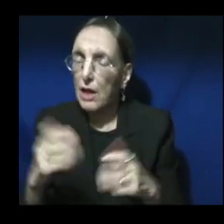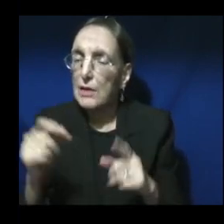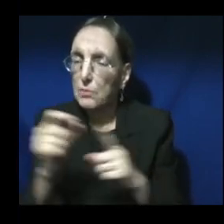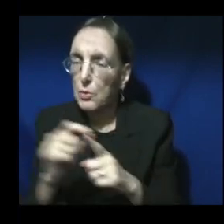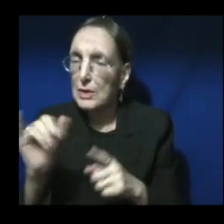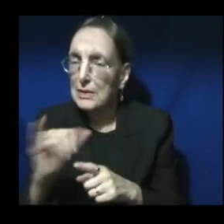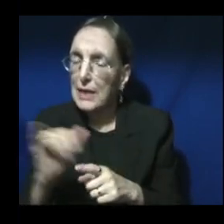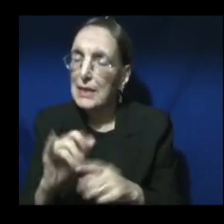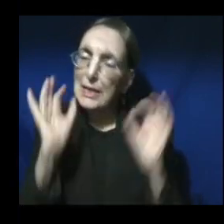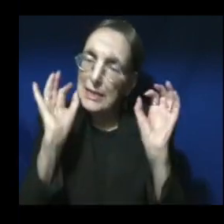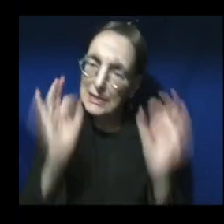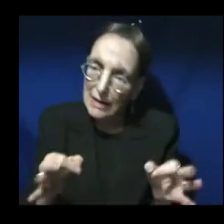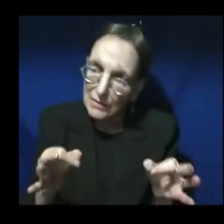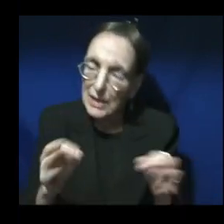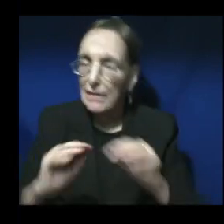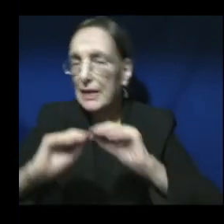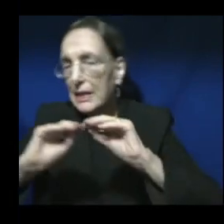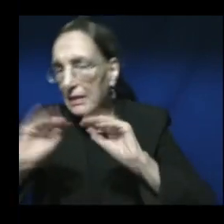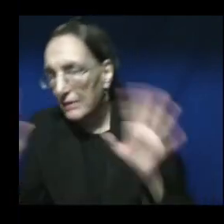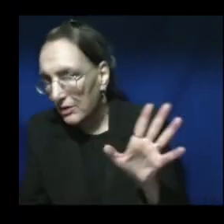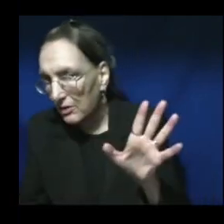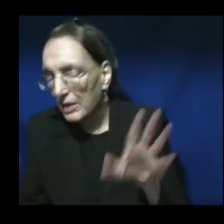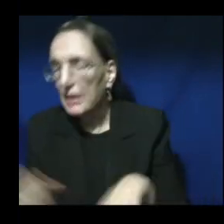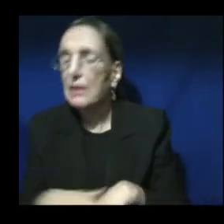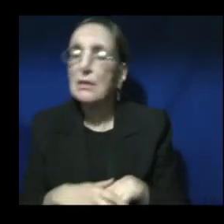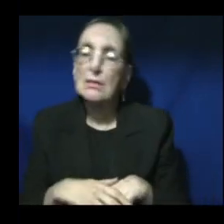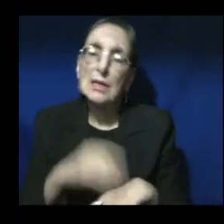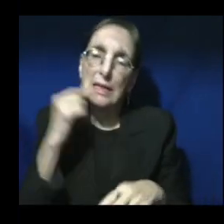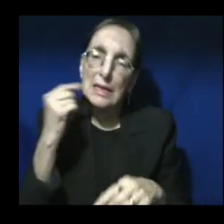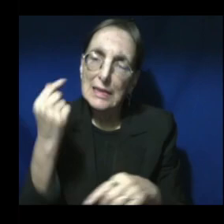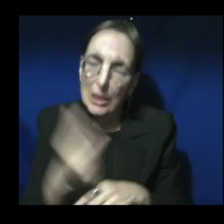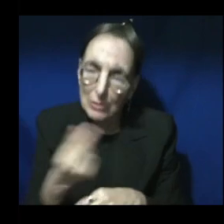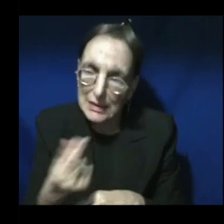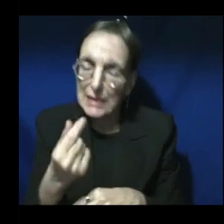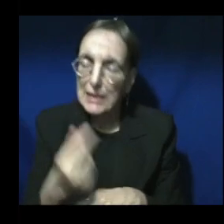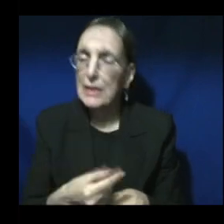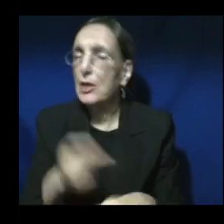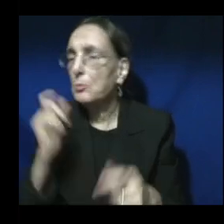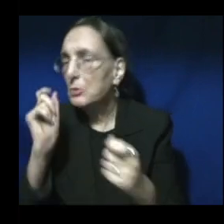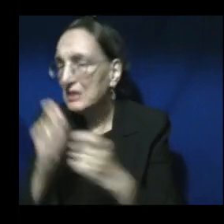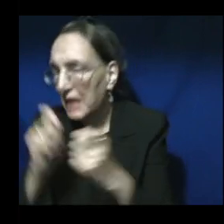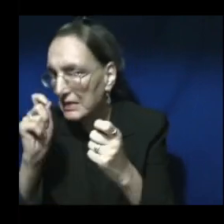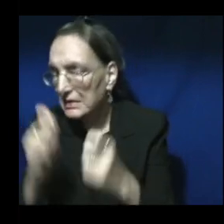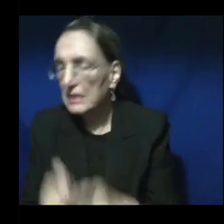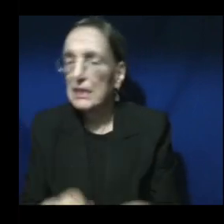unambiguous, undeniable, guaranteed, precisely, essential…what linguists might call definites or